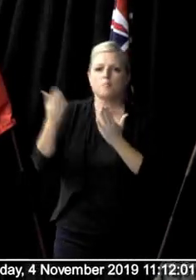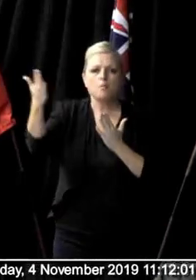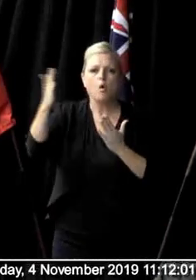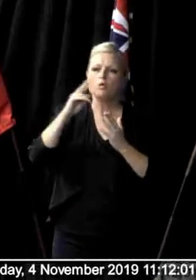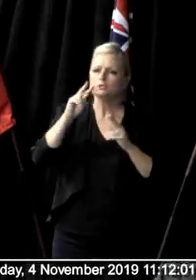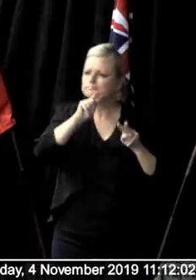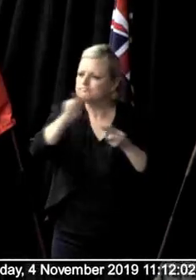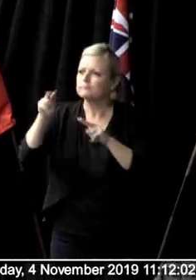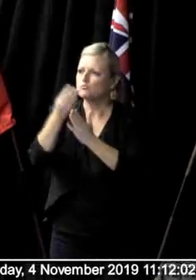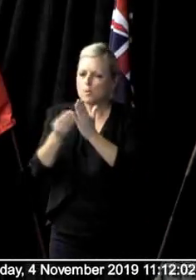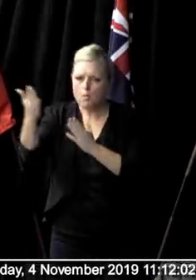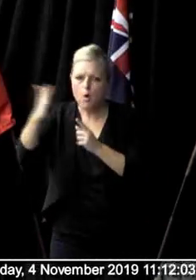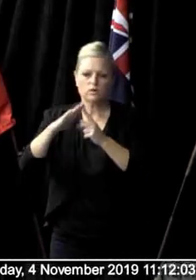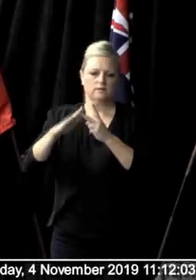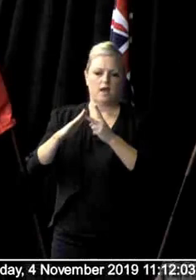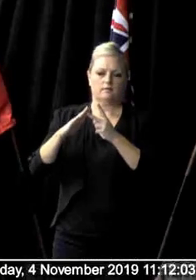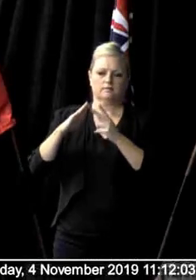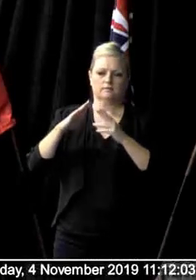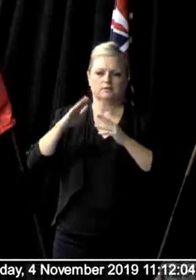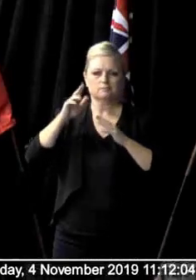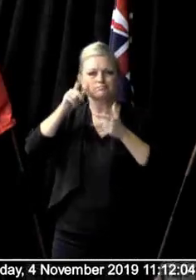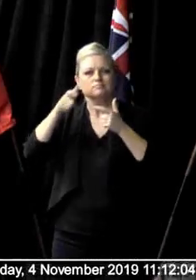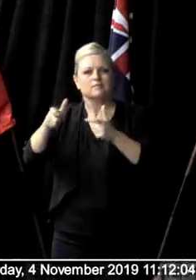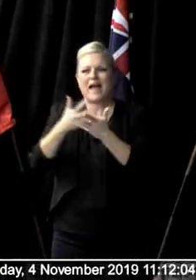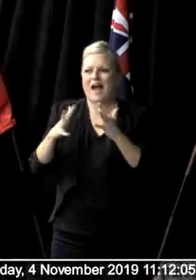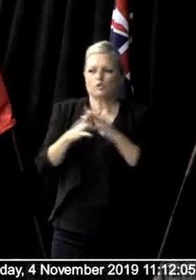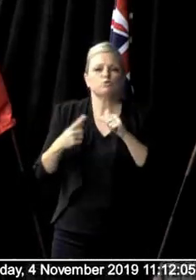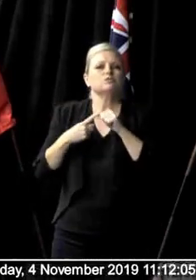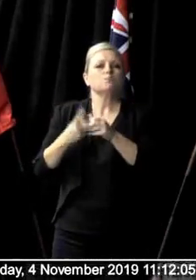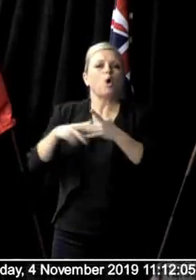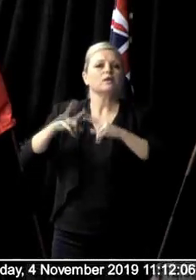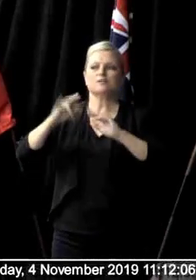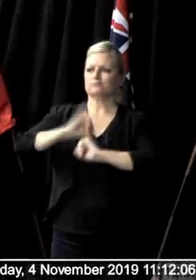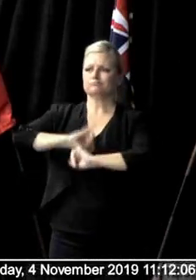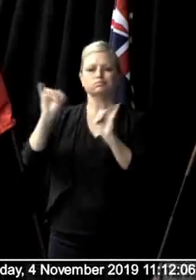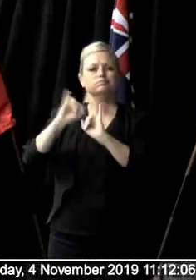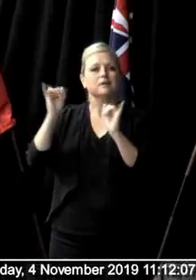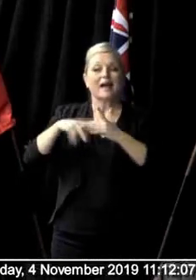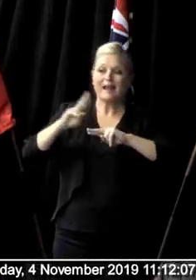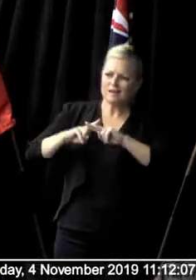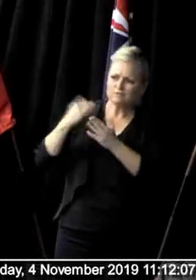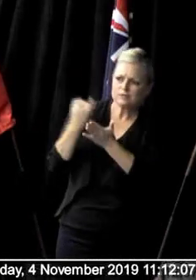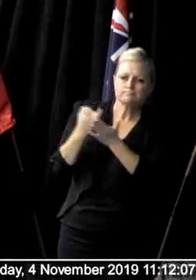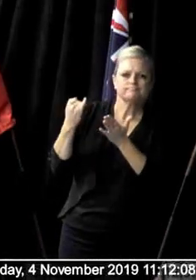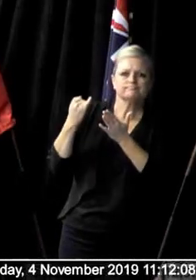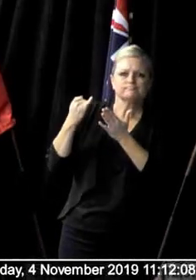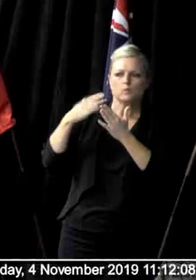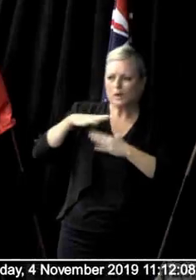responses to such conduct, including addressing failures in and impediments to reporting, investigation and response.